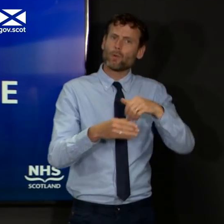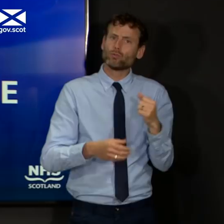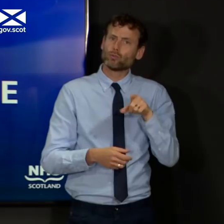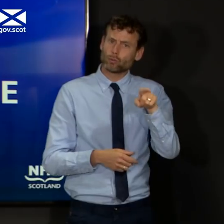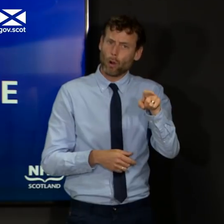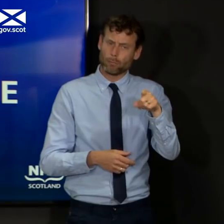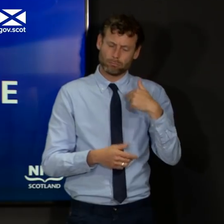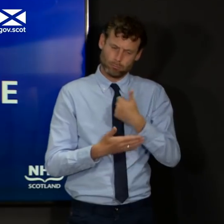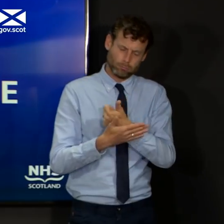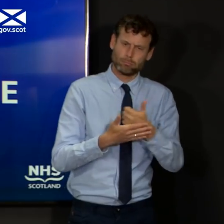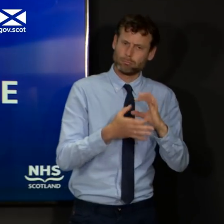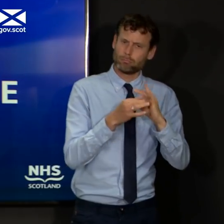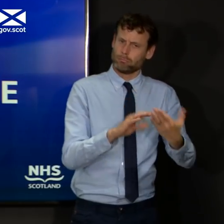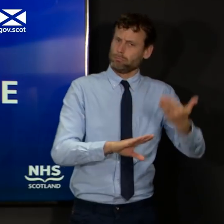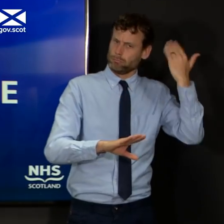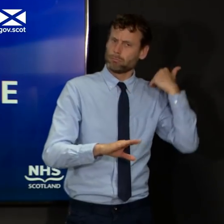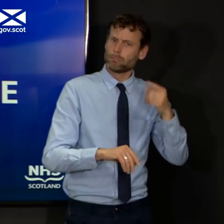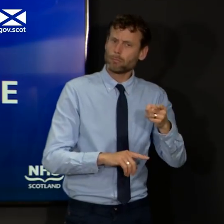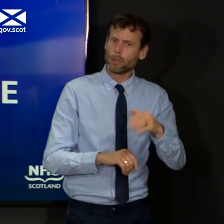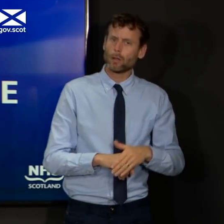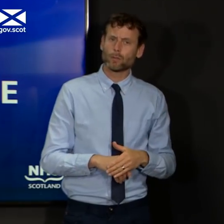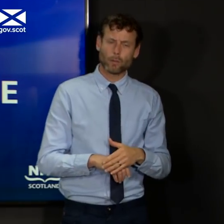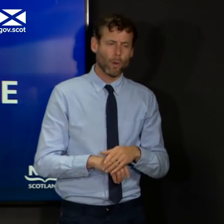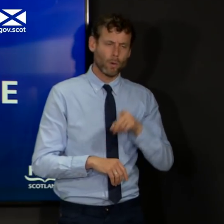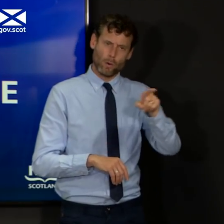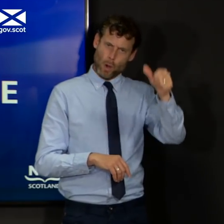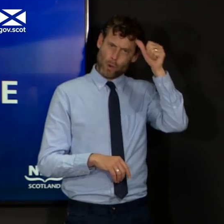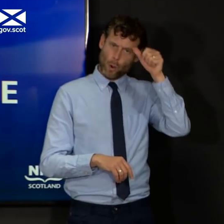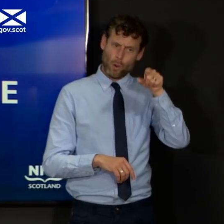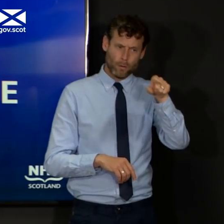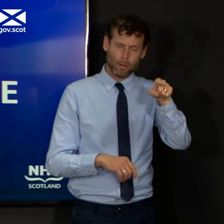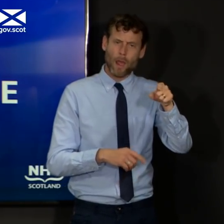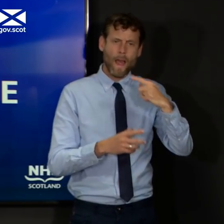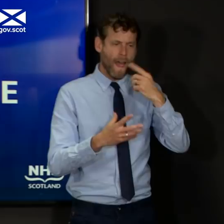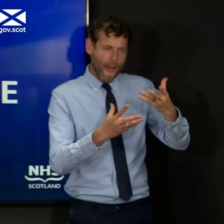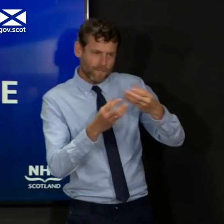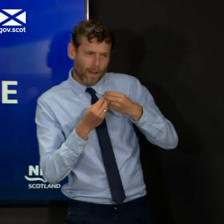on these matters and of them directly helping and advising us. So, if there is more they